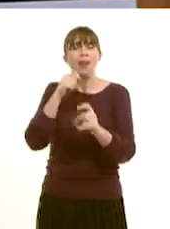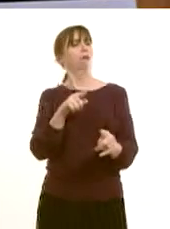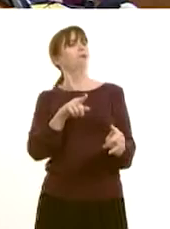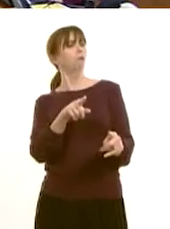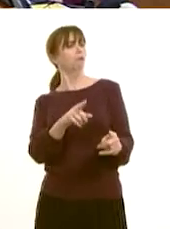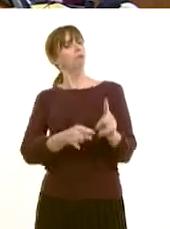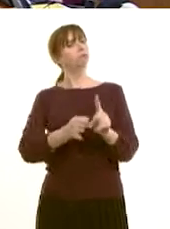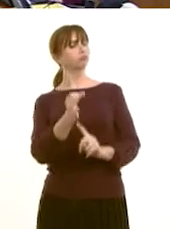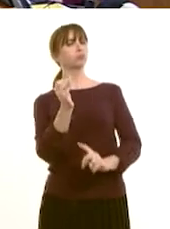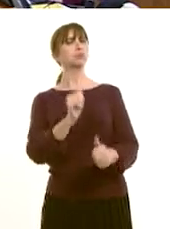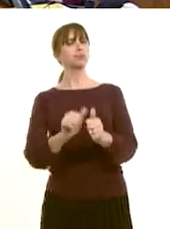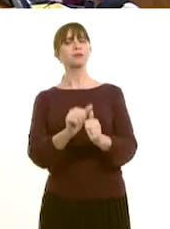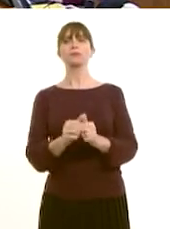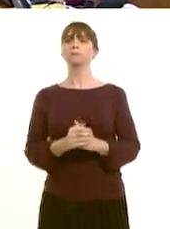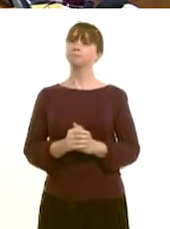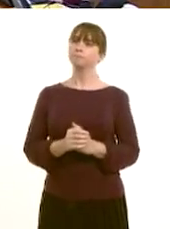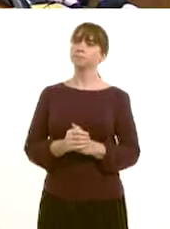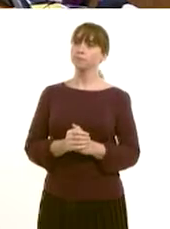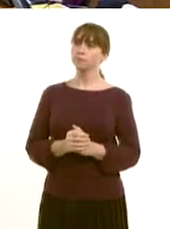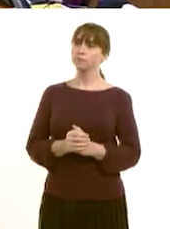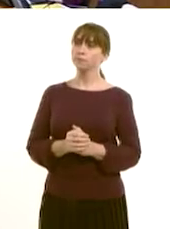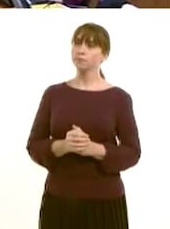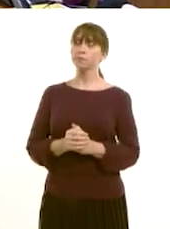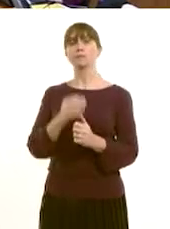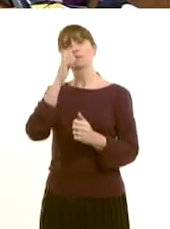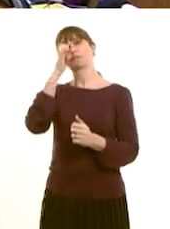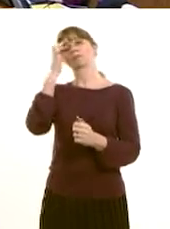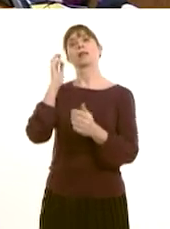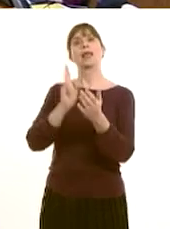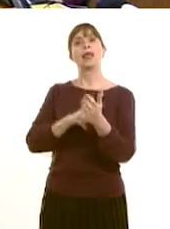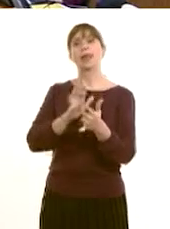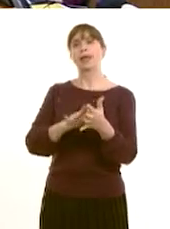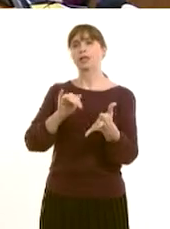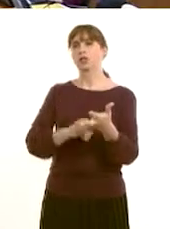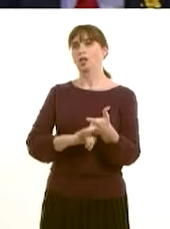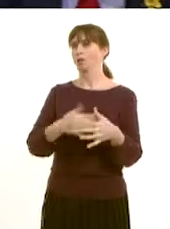Kirsty Williams: One of the parts of the NHS that we know really does frustrate people,